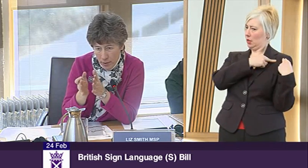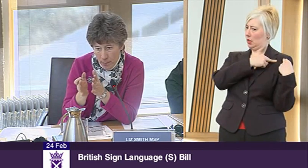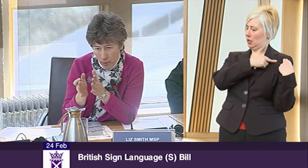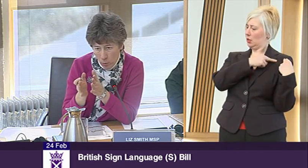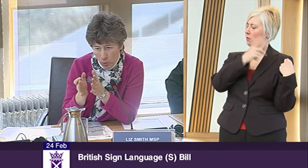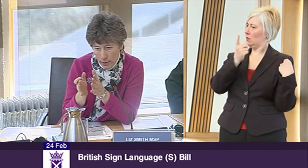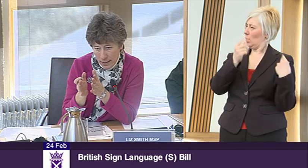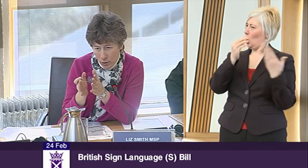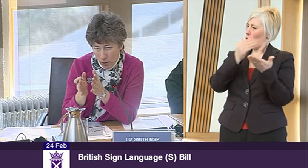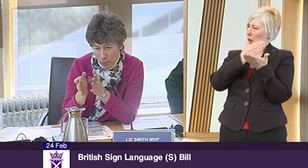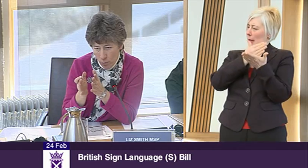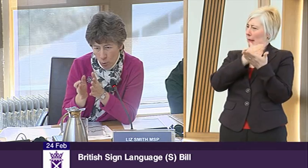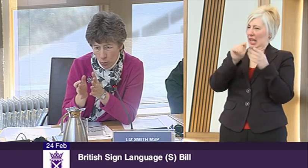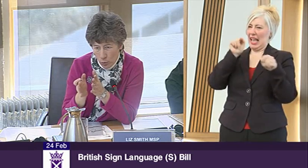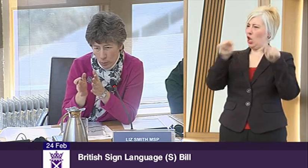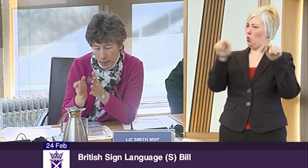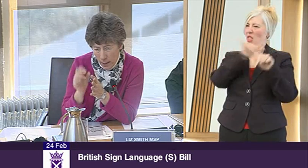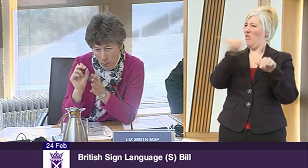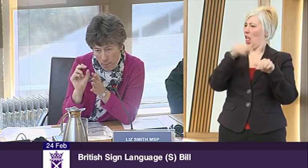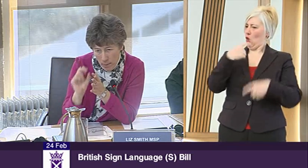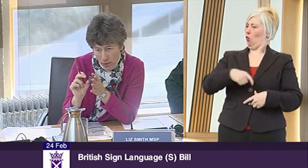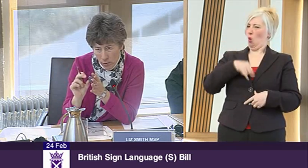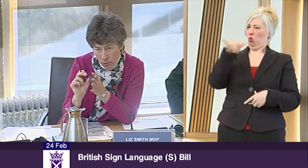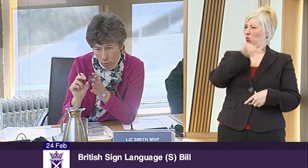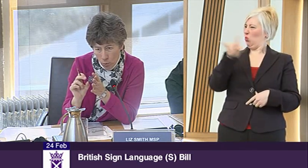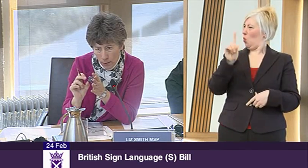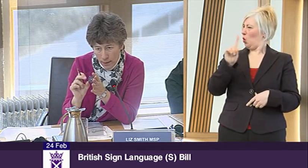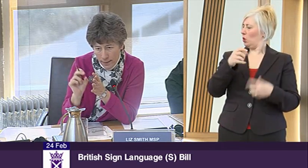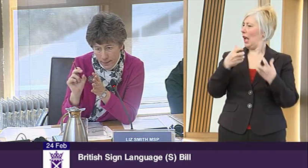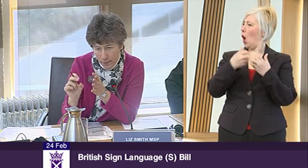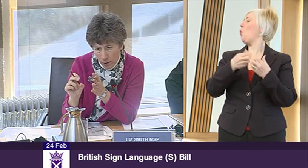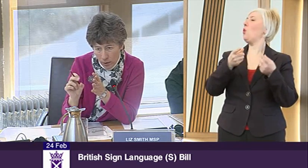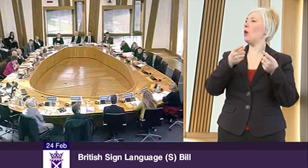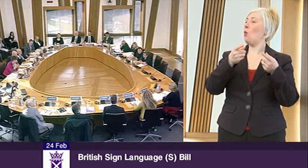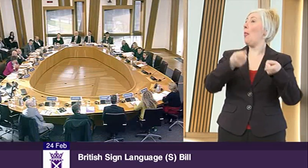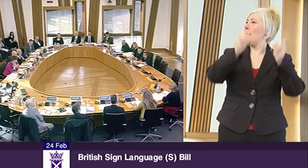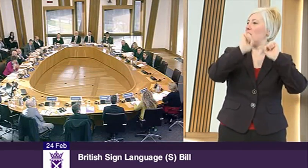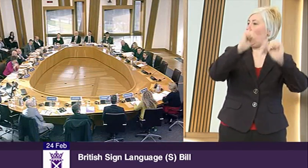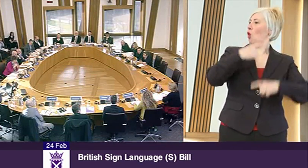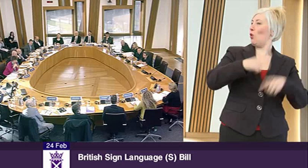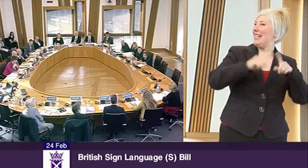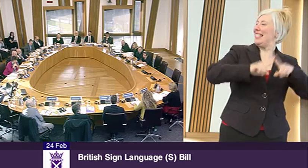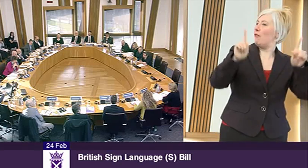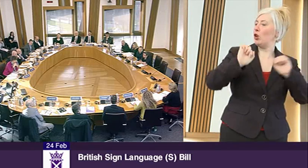for BSL, what will each of their roles be? How will the minister’s role differ from